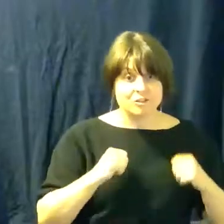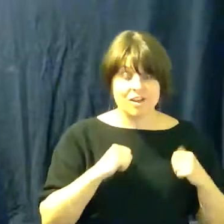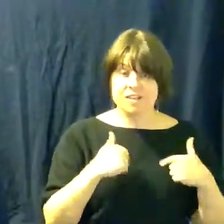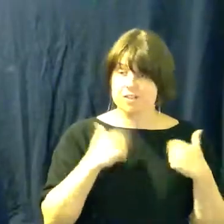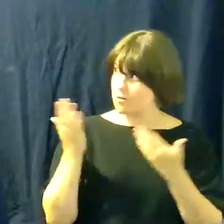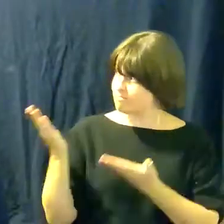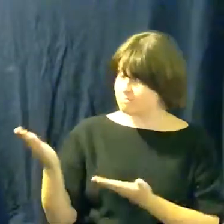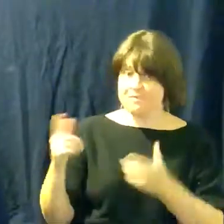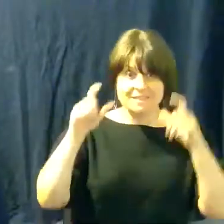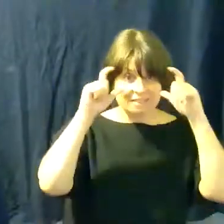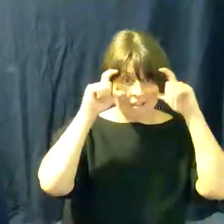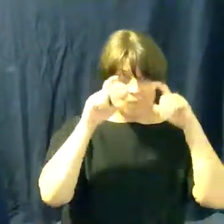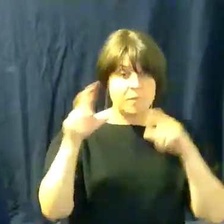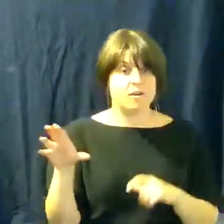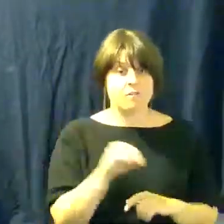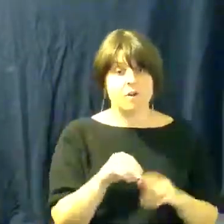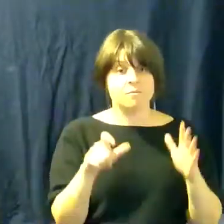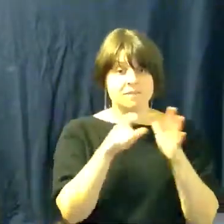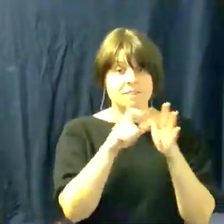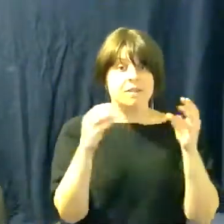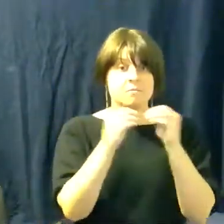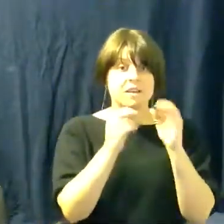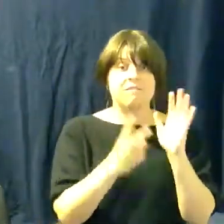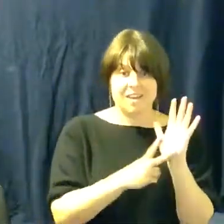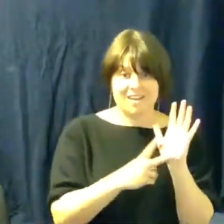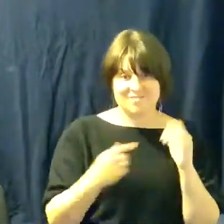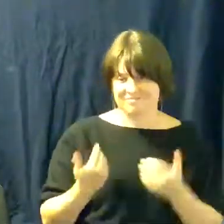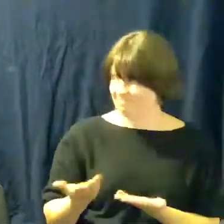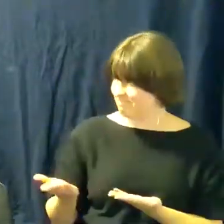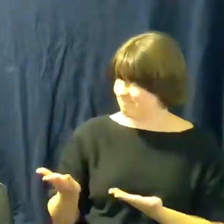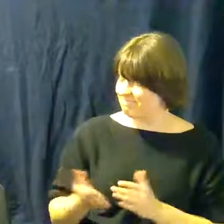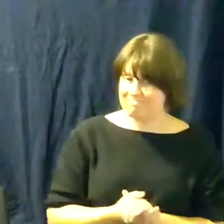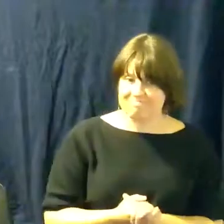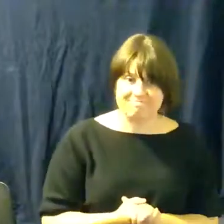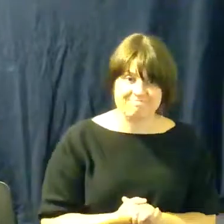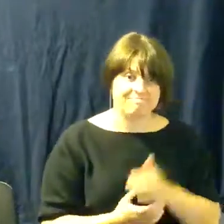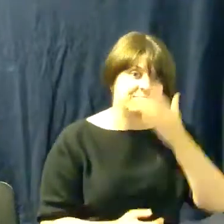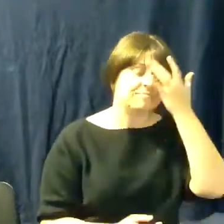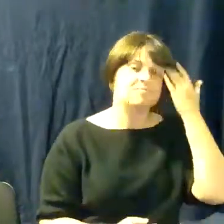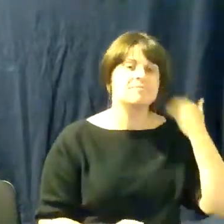decide you want to join the program and do the training with us. So I will hand over to my colleague, David Murray from deafblind Australia